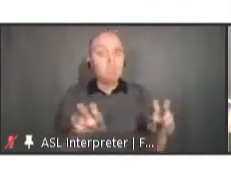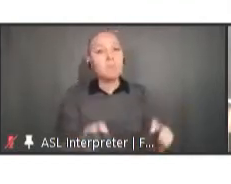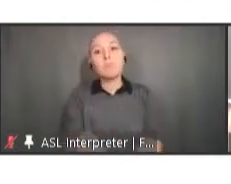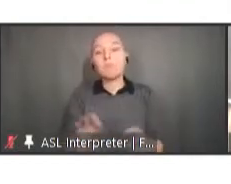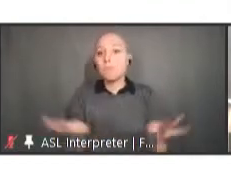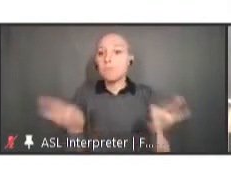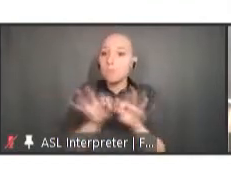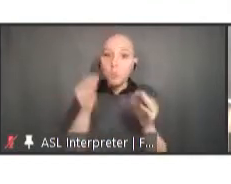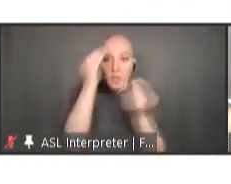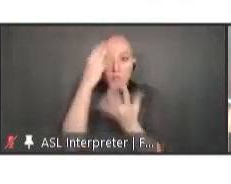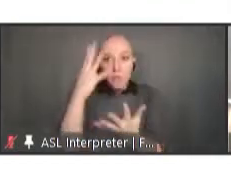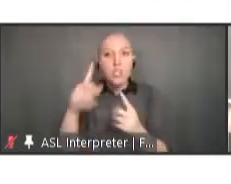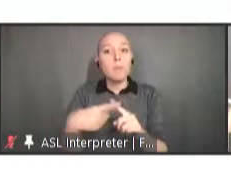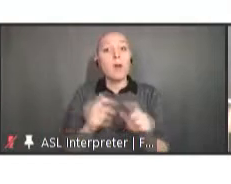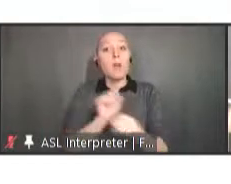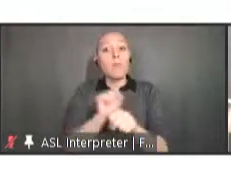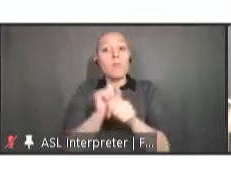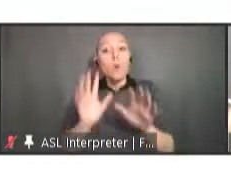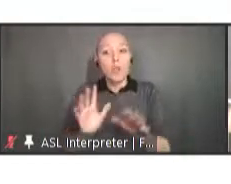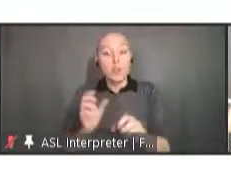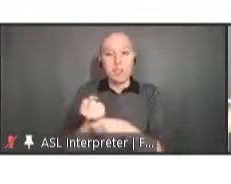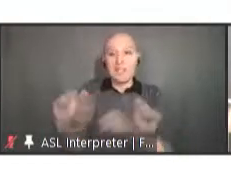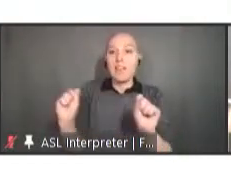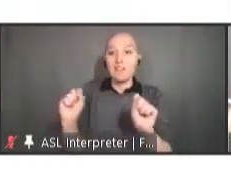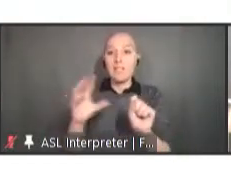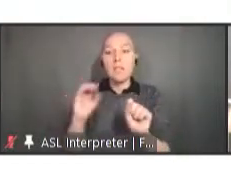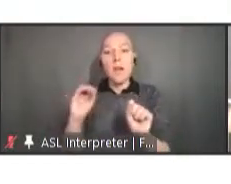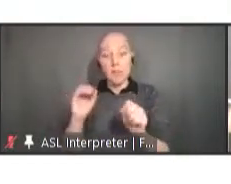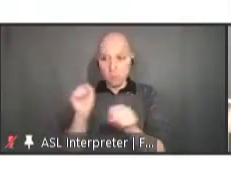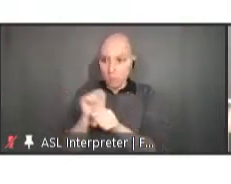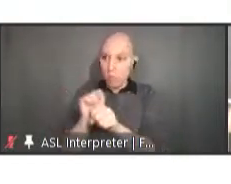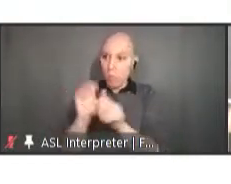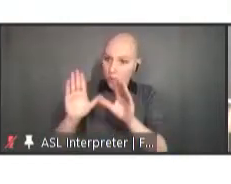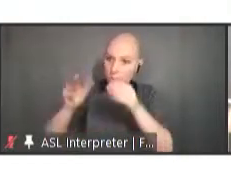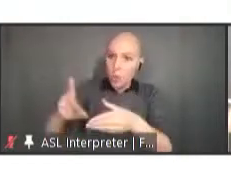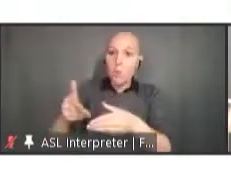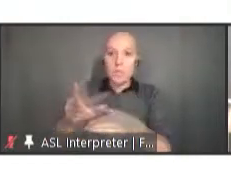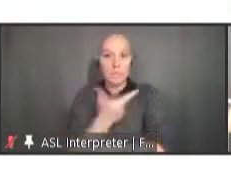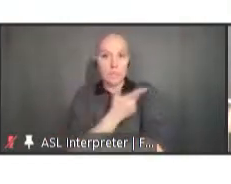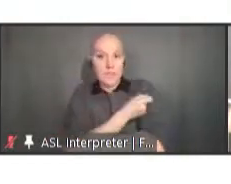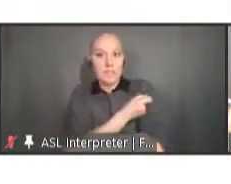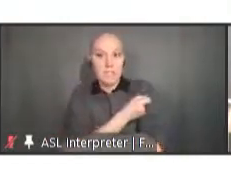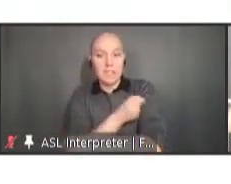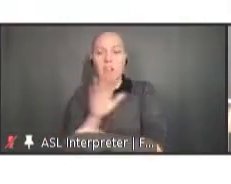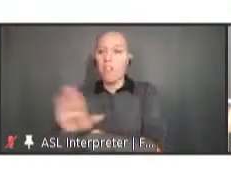focused intervention to get workers vaccinated against COVID-19. These considerations are